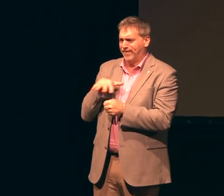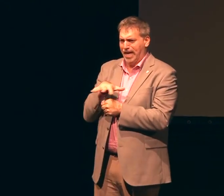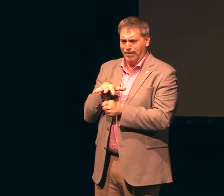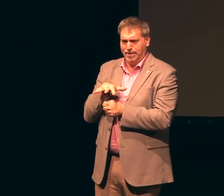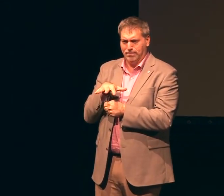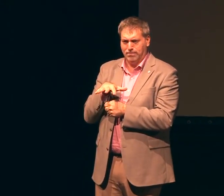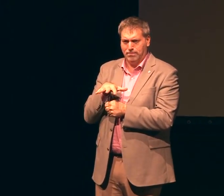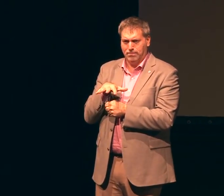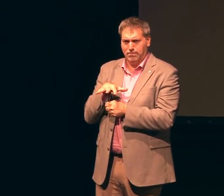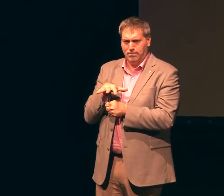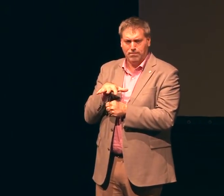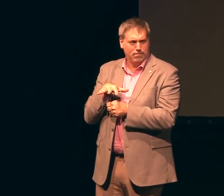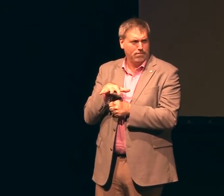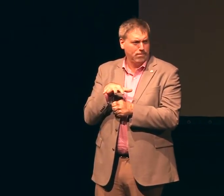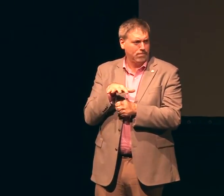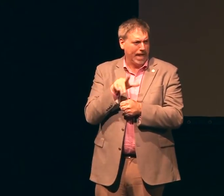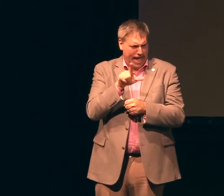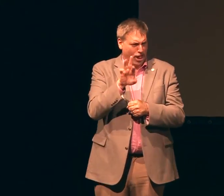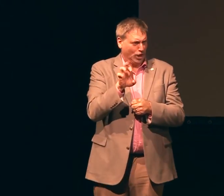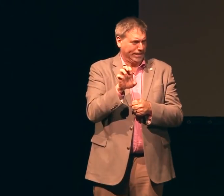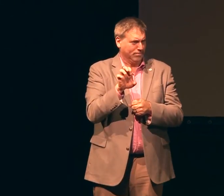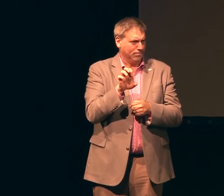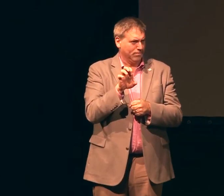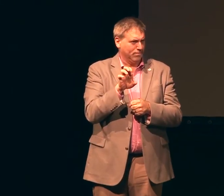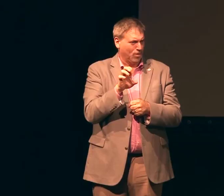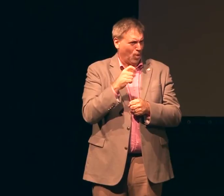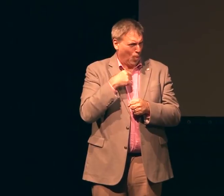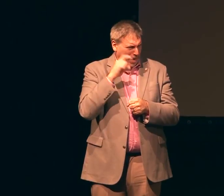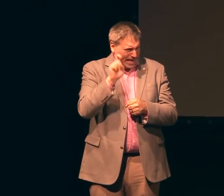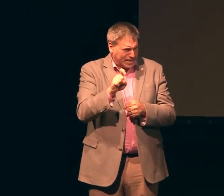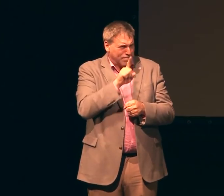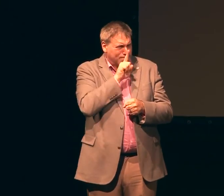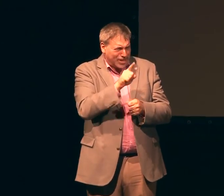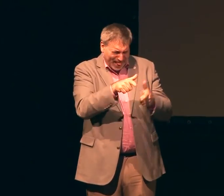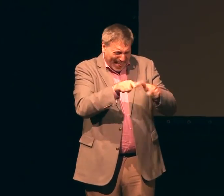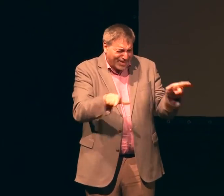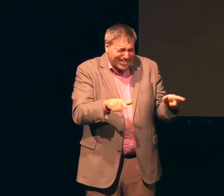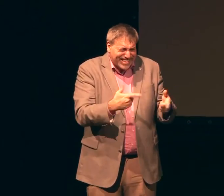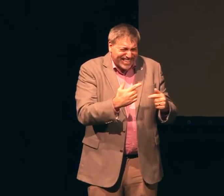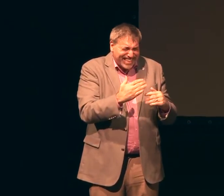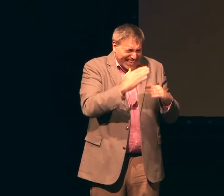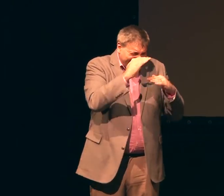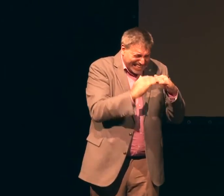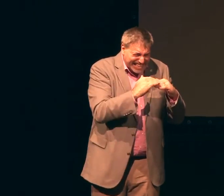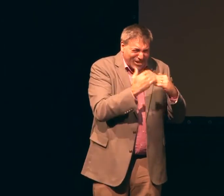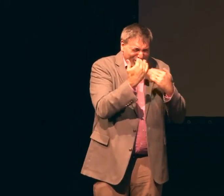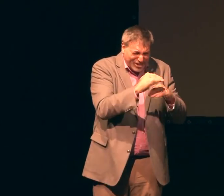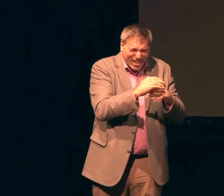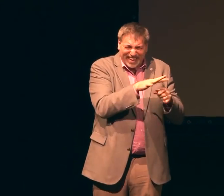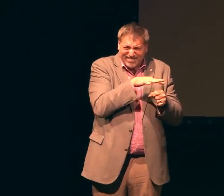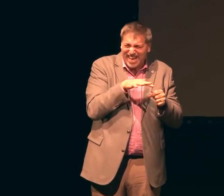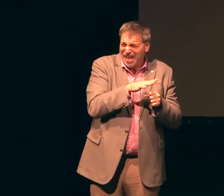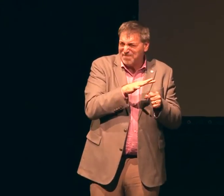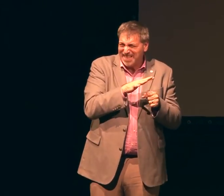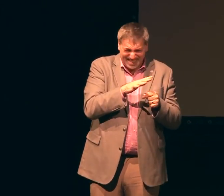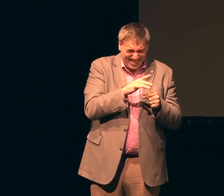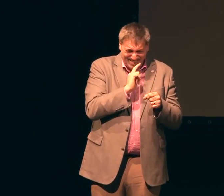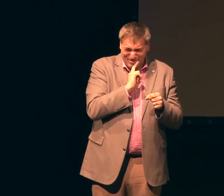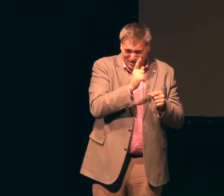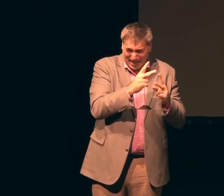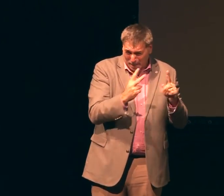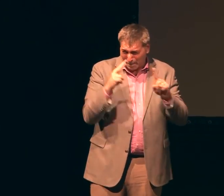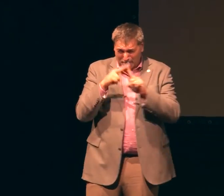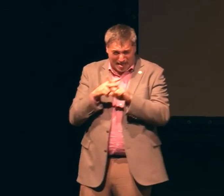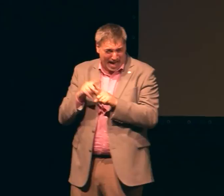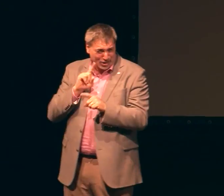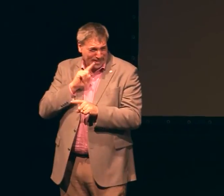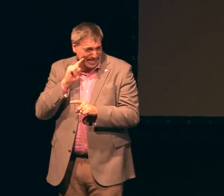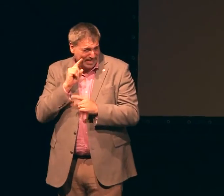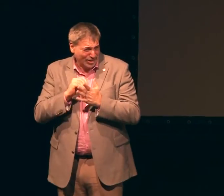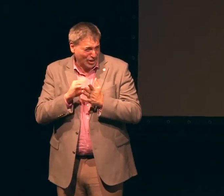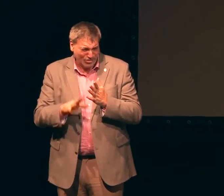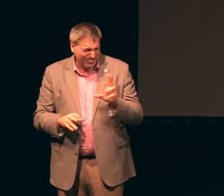rich environment. LRE. We must be sure, least restrictive environment, how could that apply